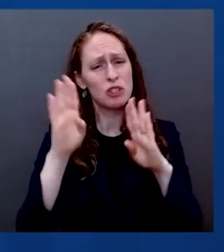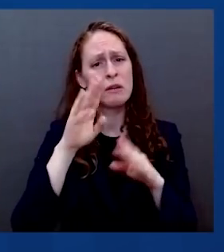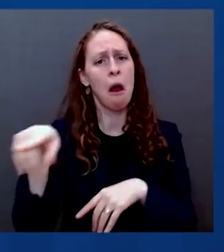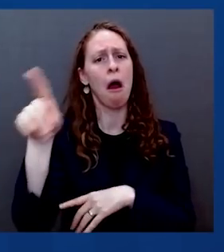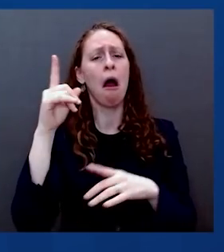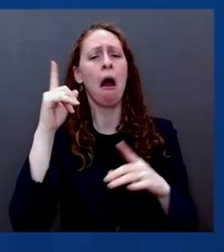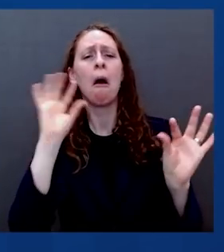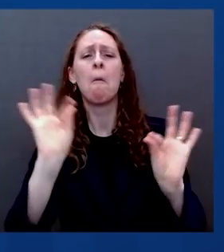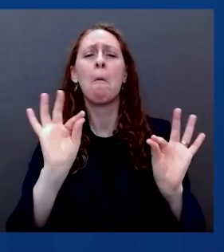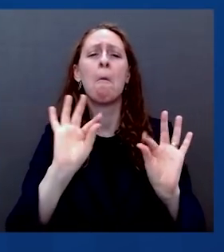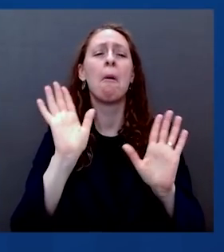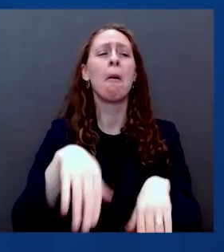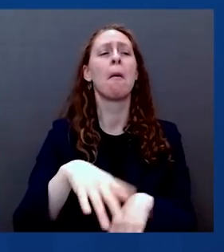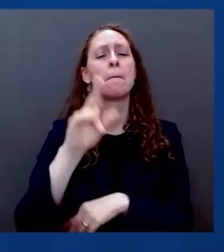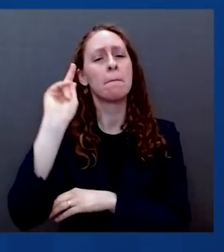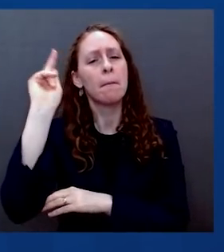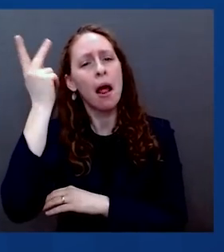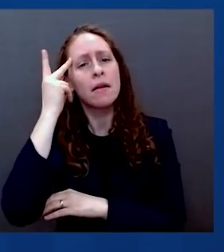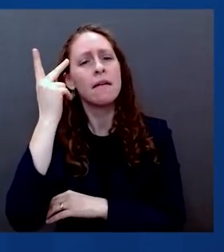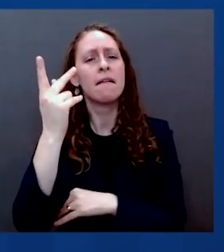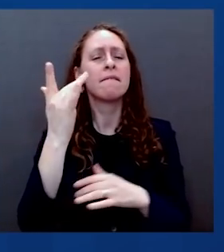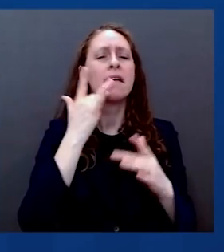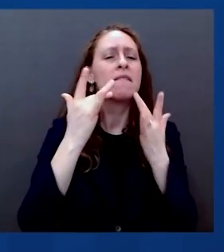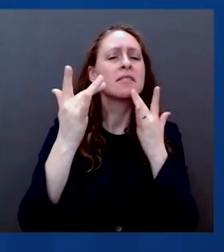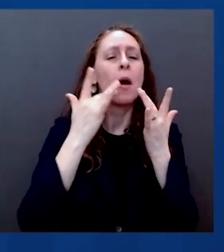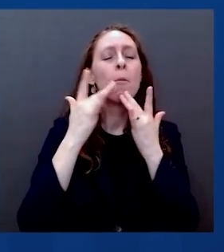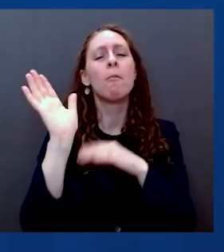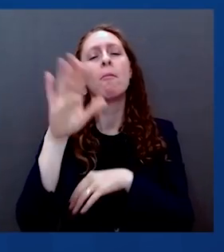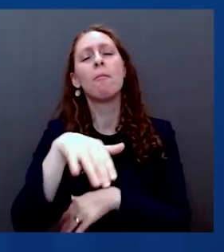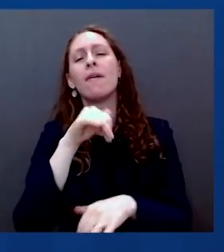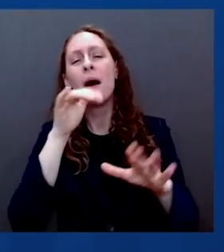will be felt by every American, in every community,